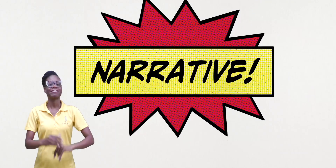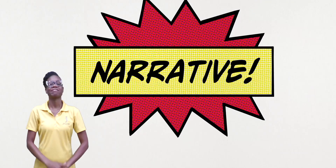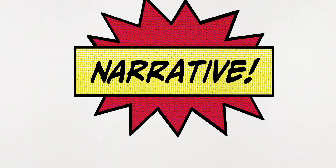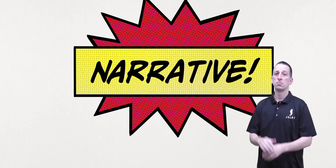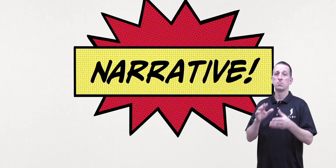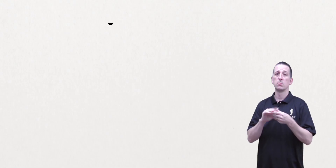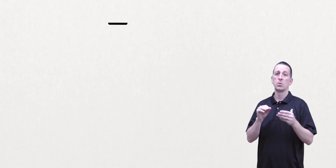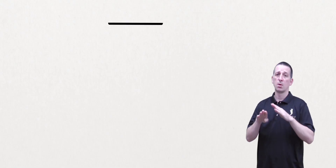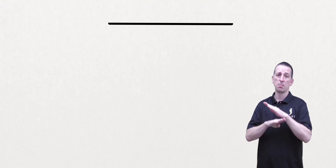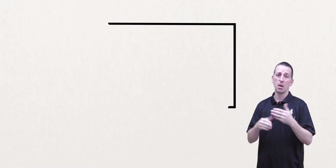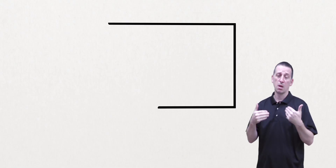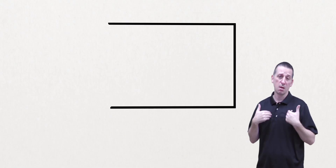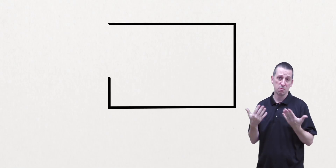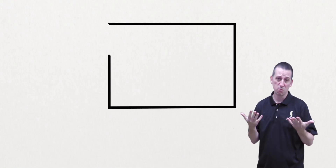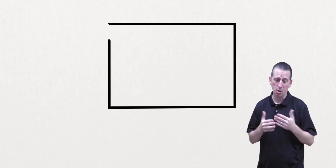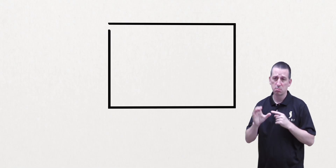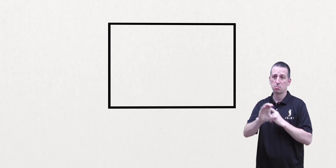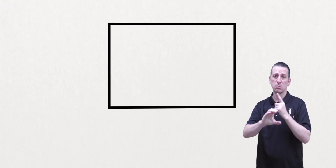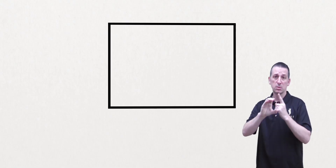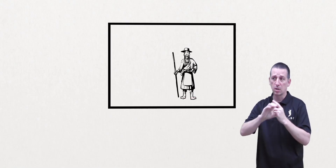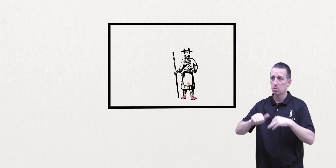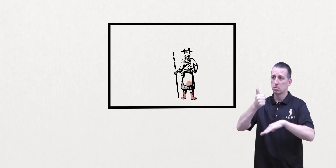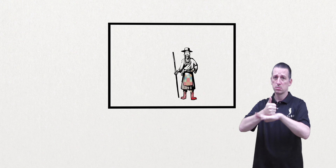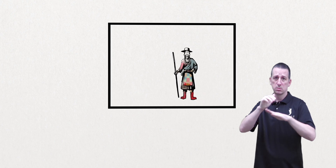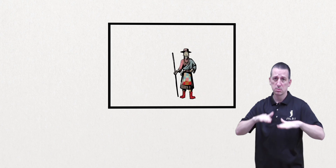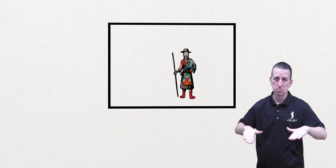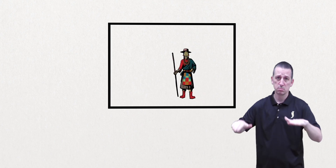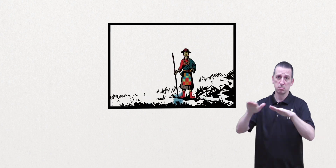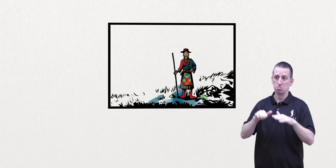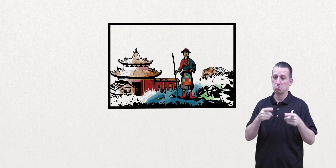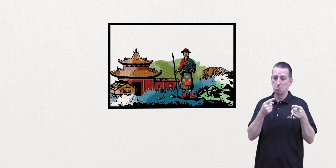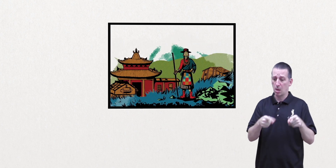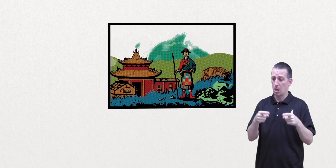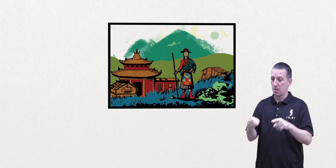Tim: So narratives in their most basic form have characters in a setting going